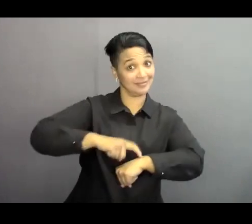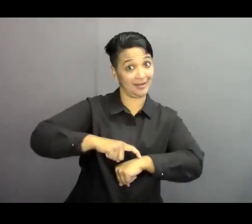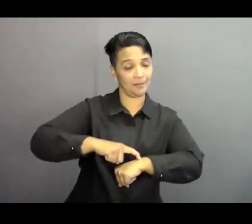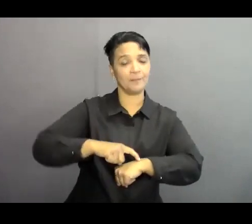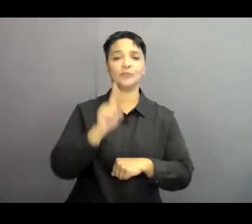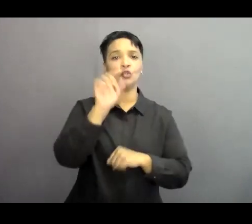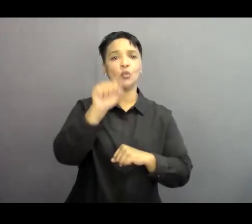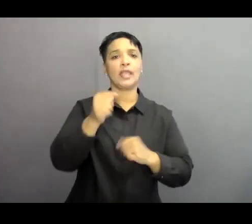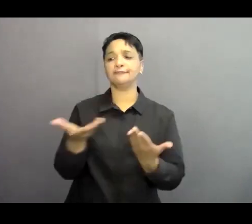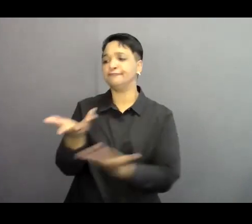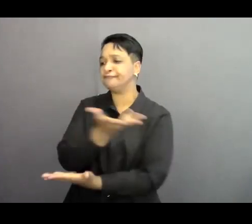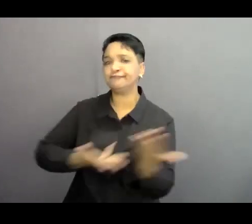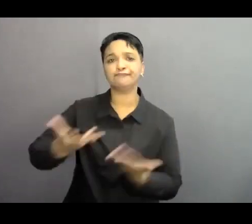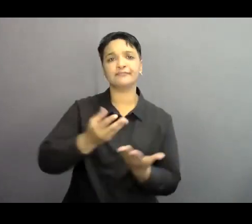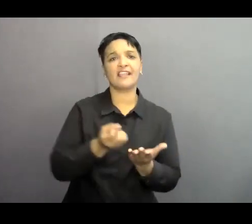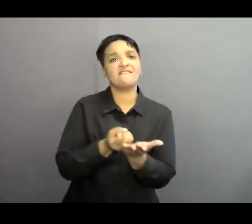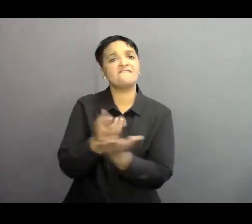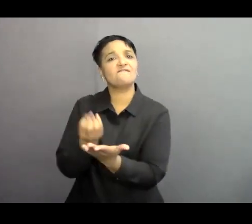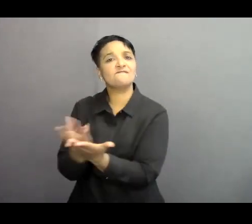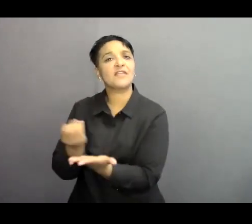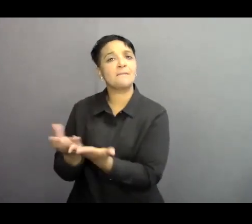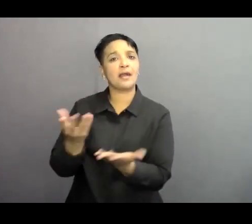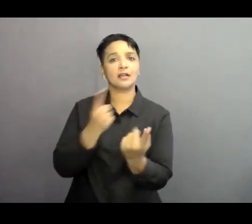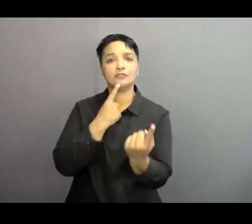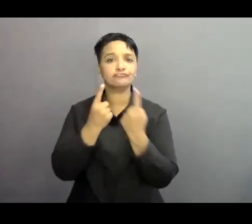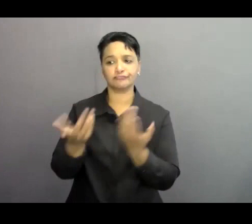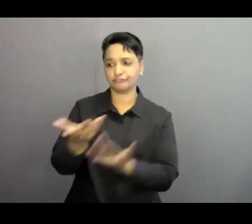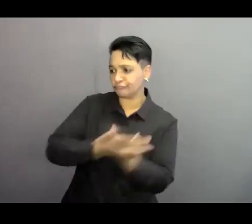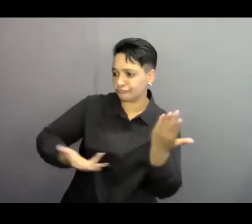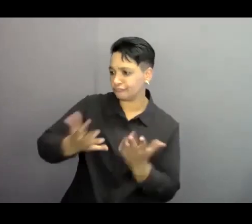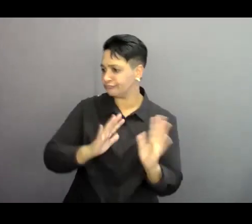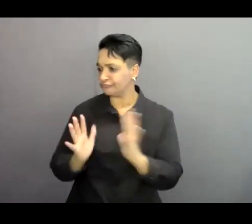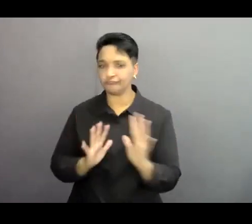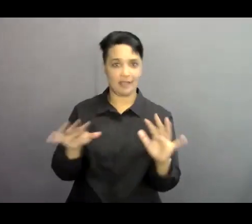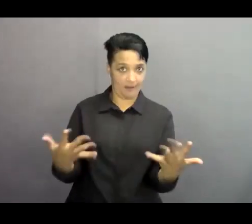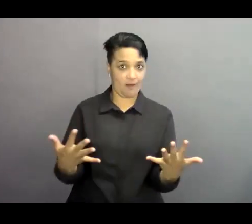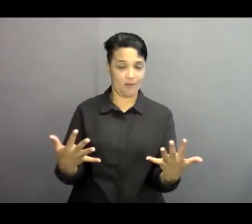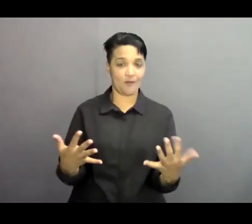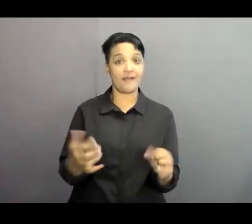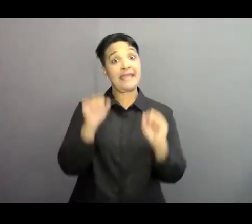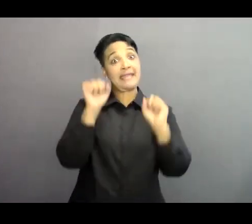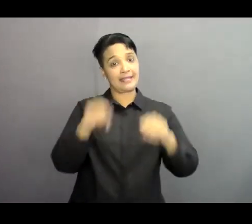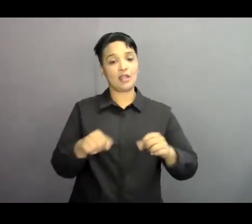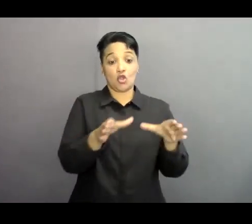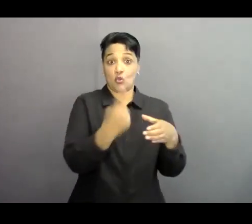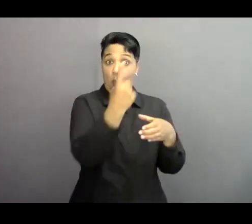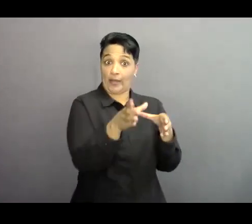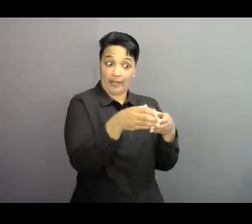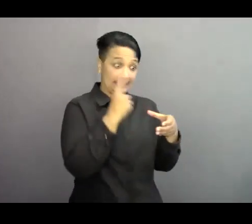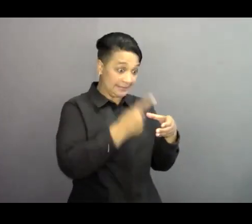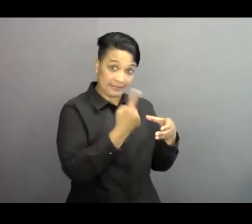you are giving to the other groups, and that will be visible to all the groups tend of week three.